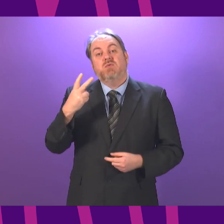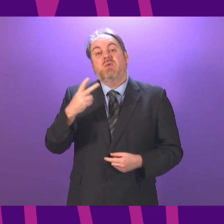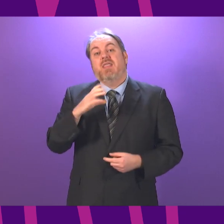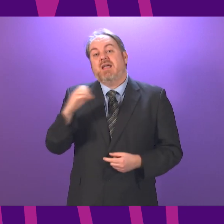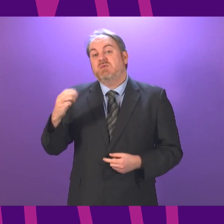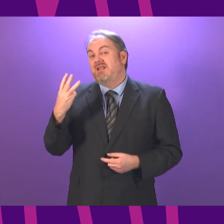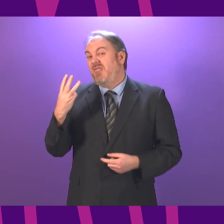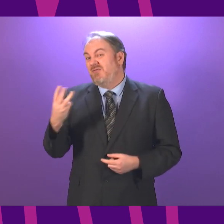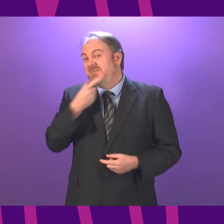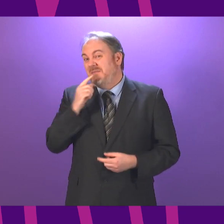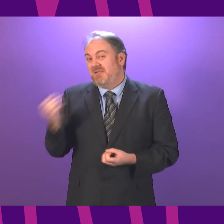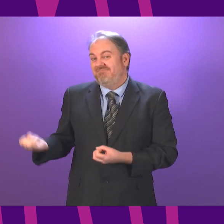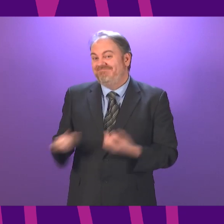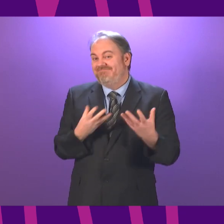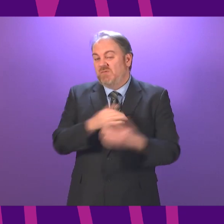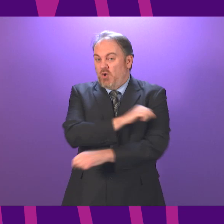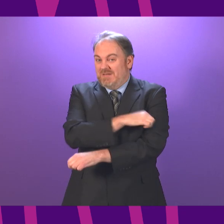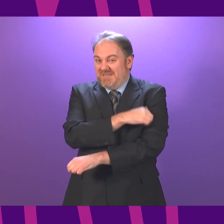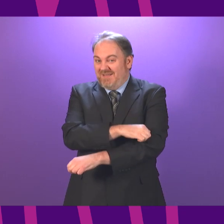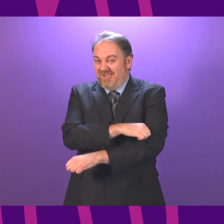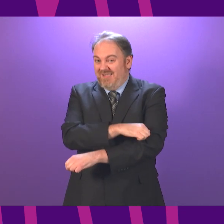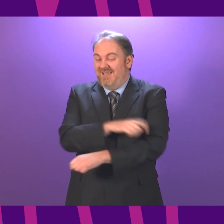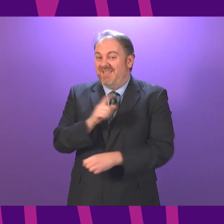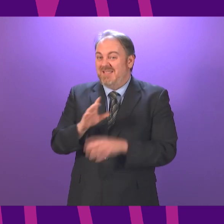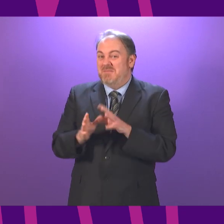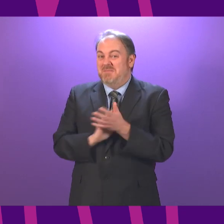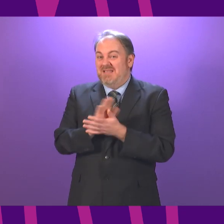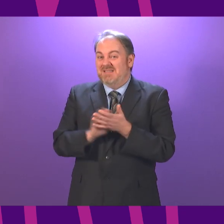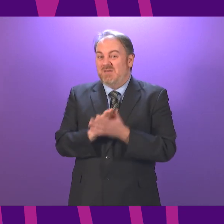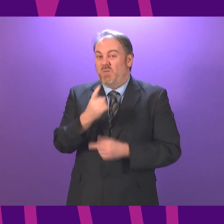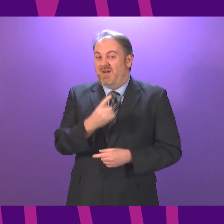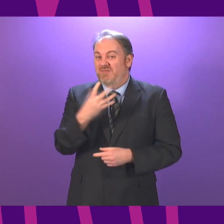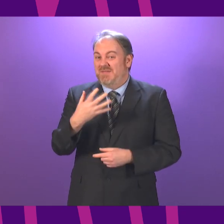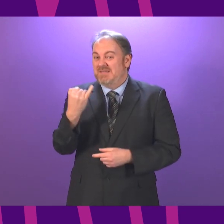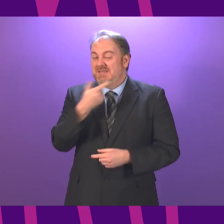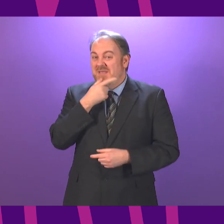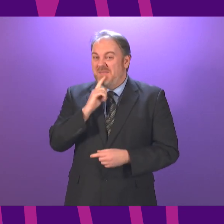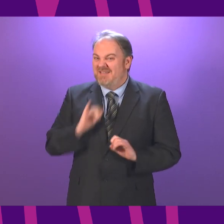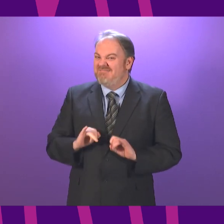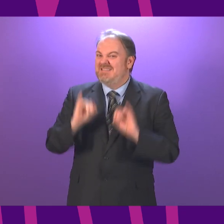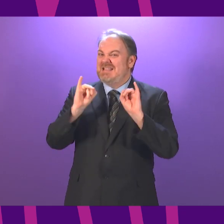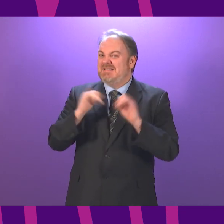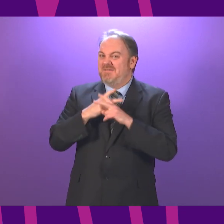which is 14 more than yesterday, and 156 people in intensive care, which is six more than yesterday.